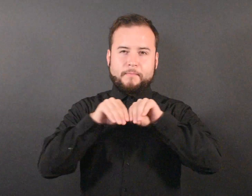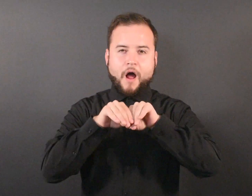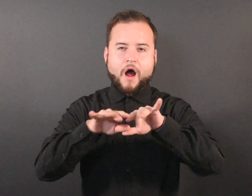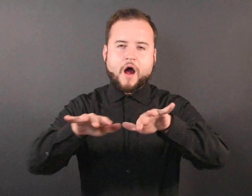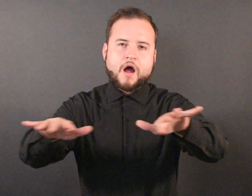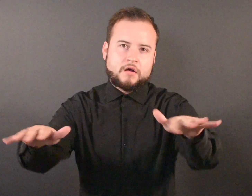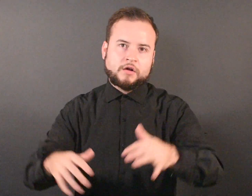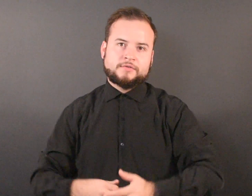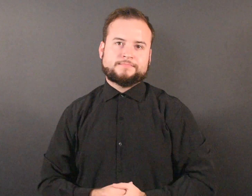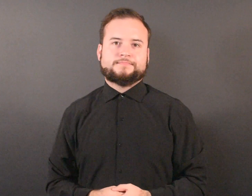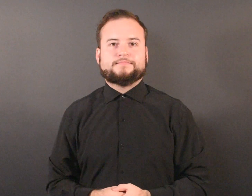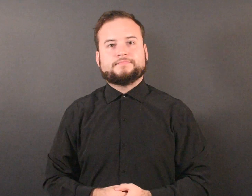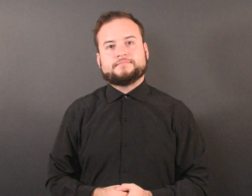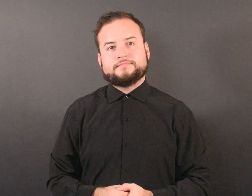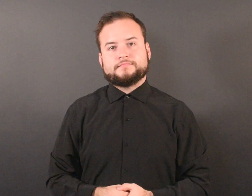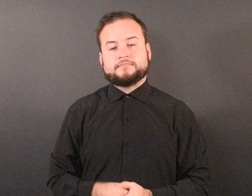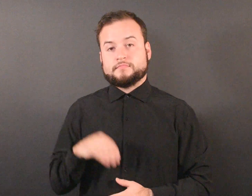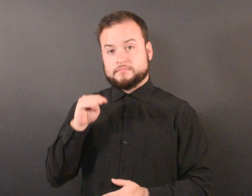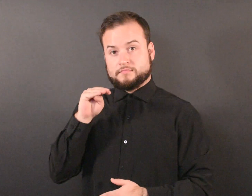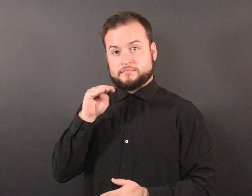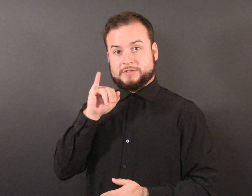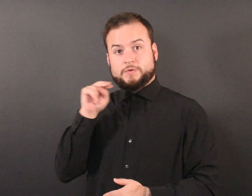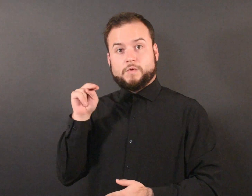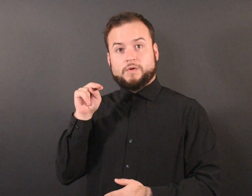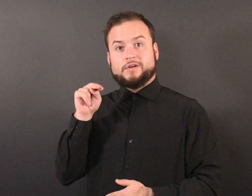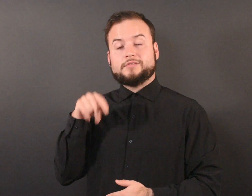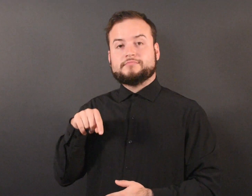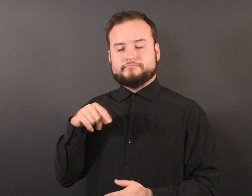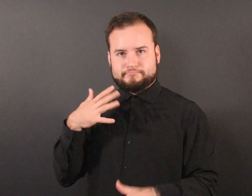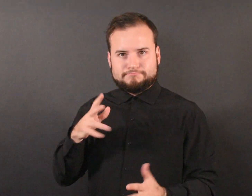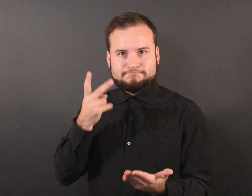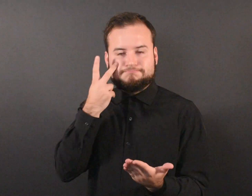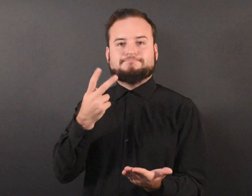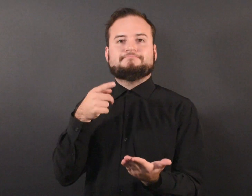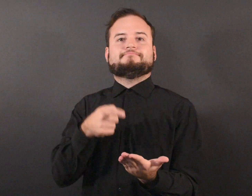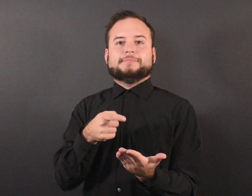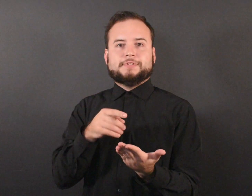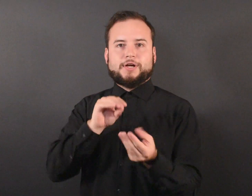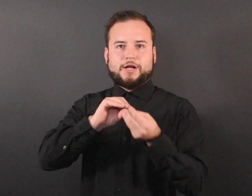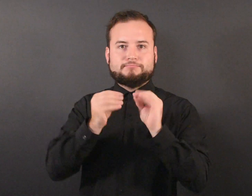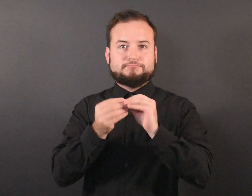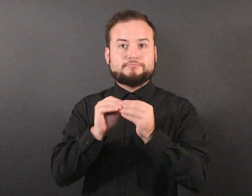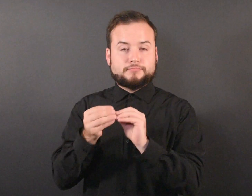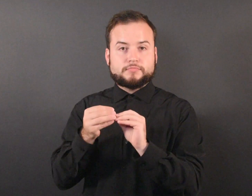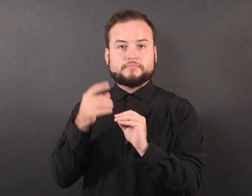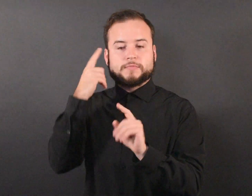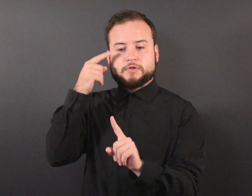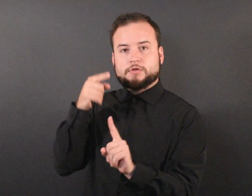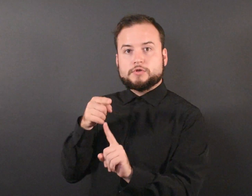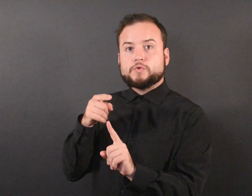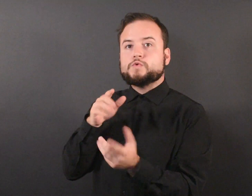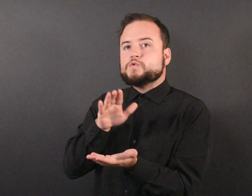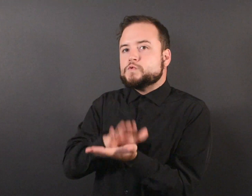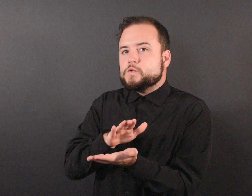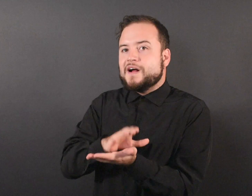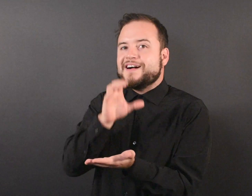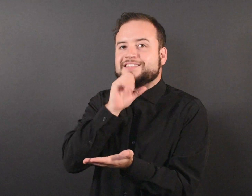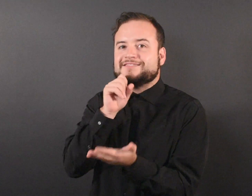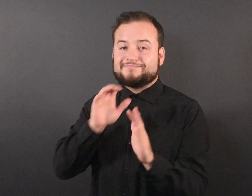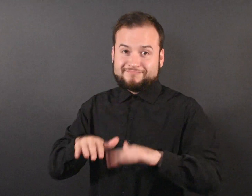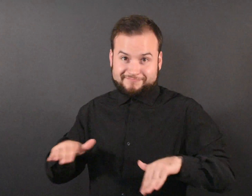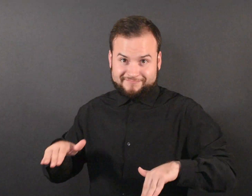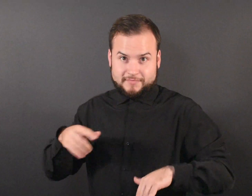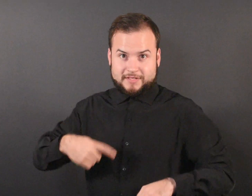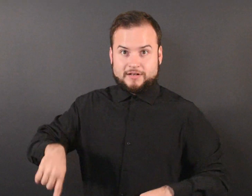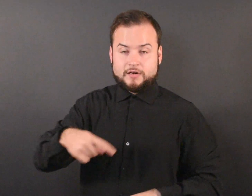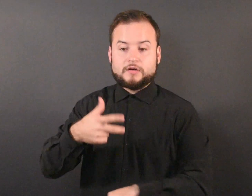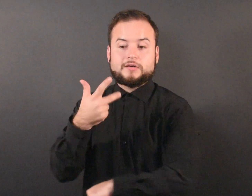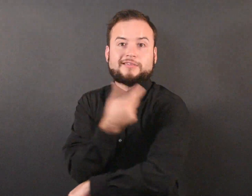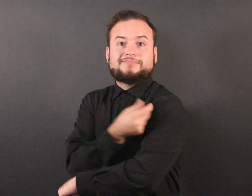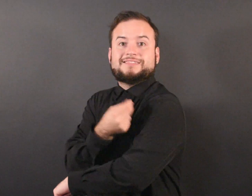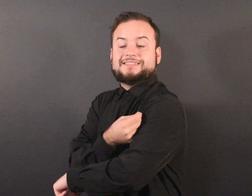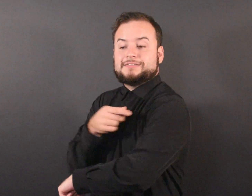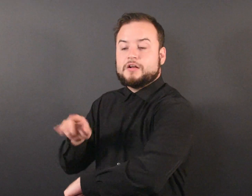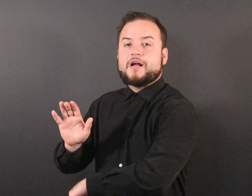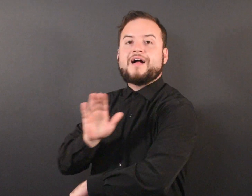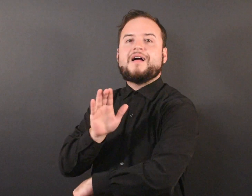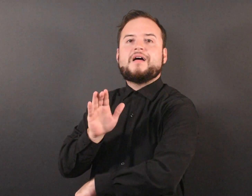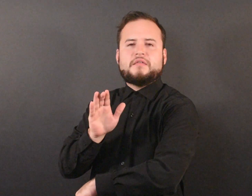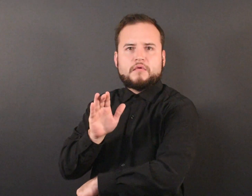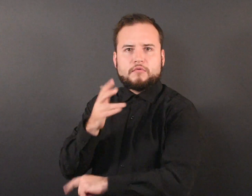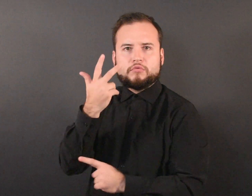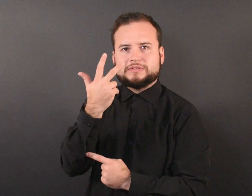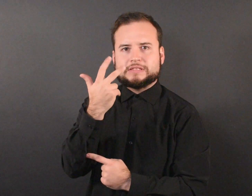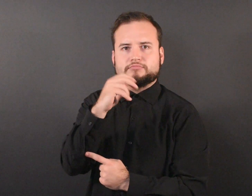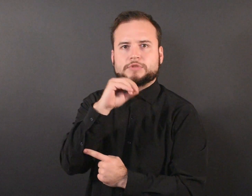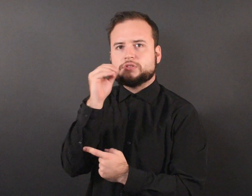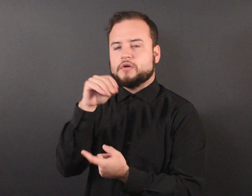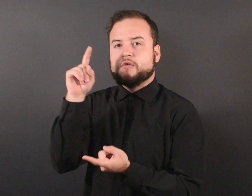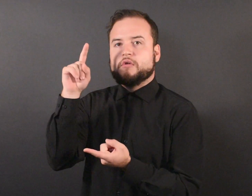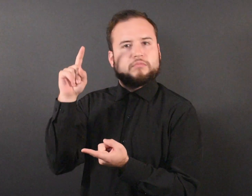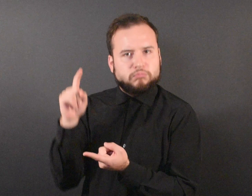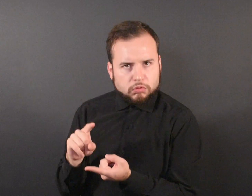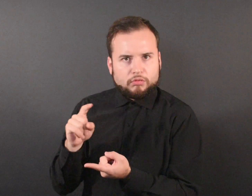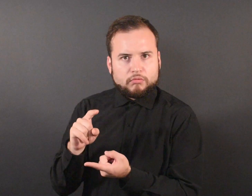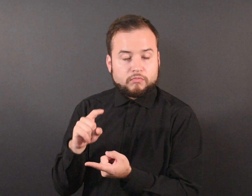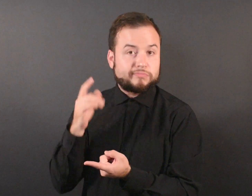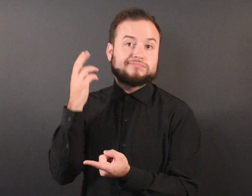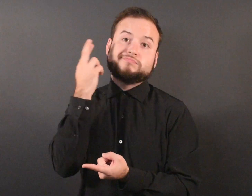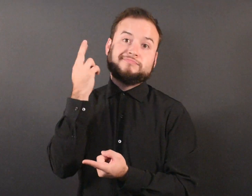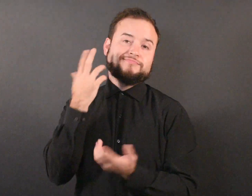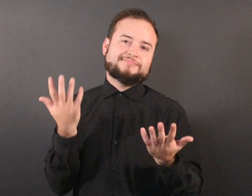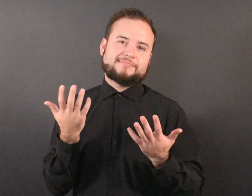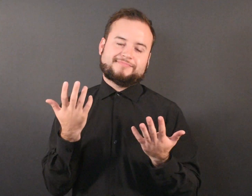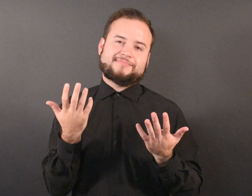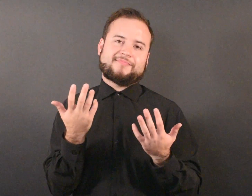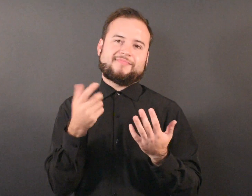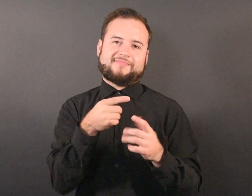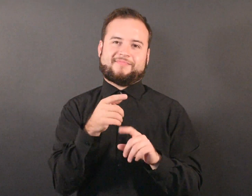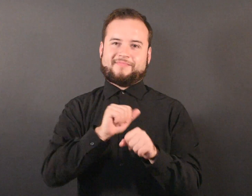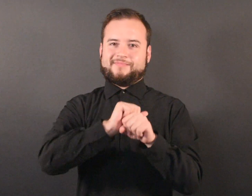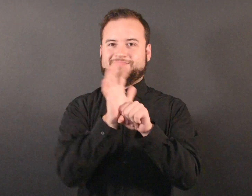Minnesota saw a 3% drop in school-age immunizations during the pandemic